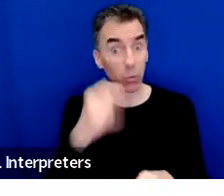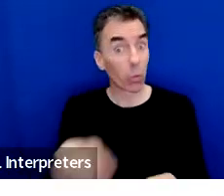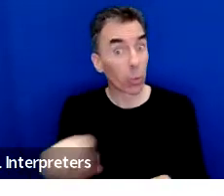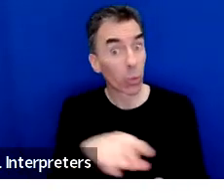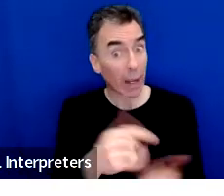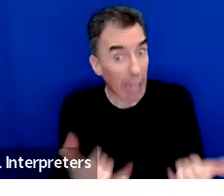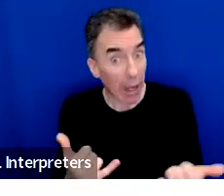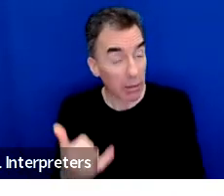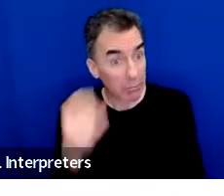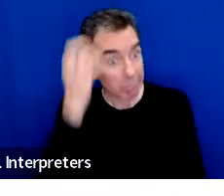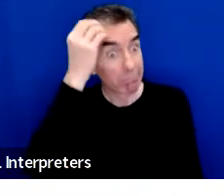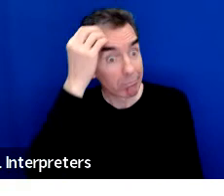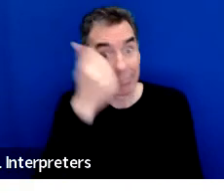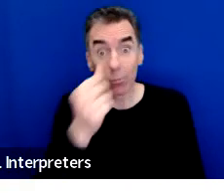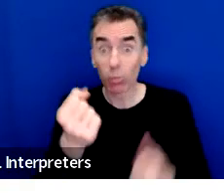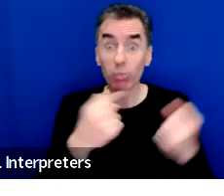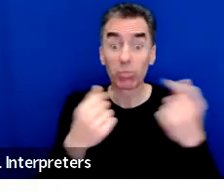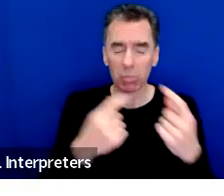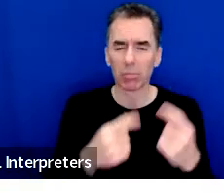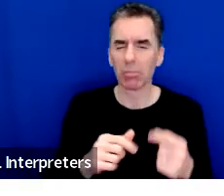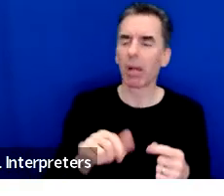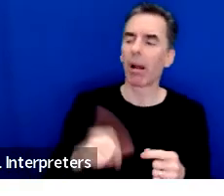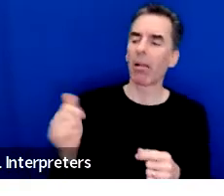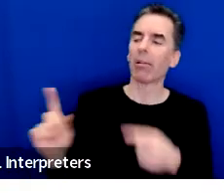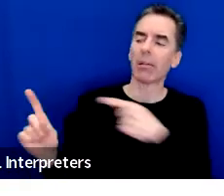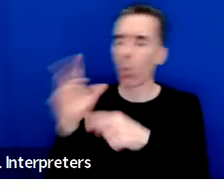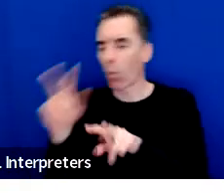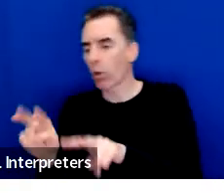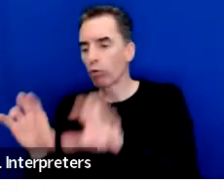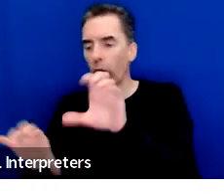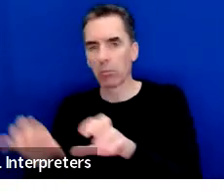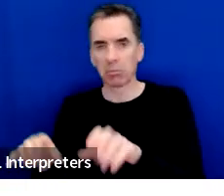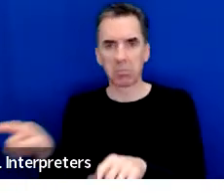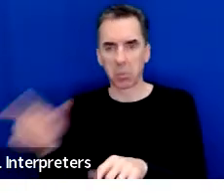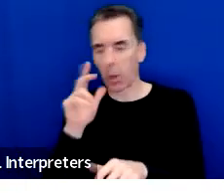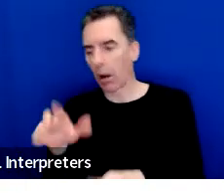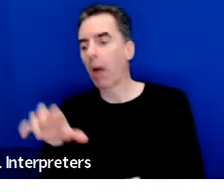Bethann is is going to be monitoring the chat so you can drop those in there and she,